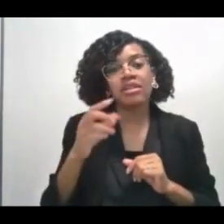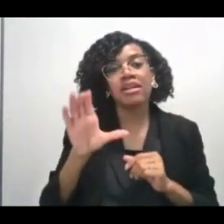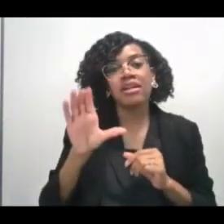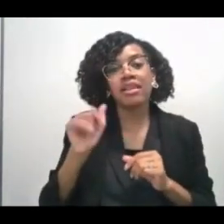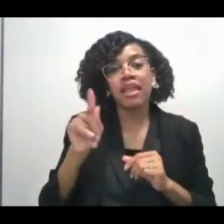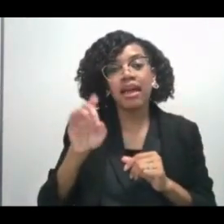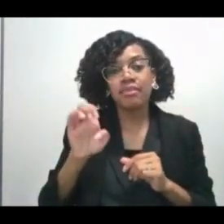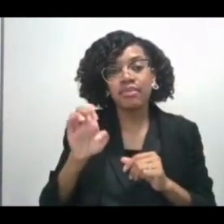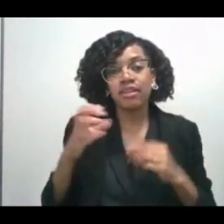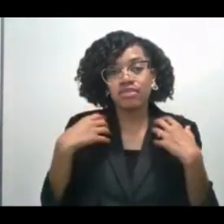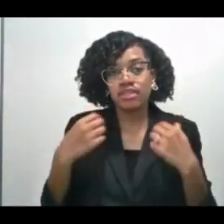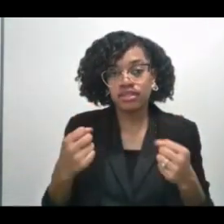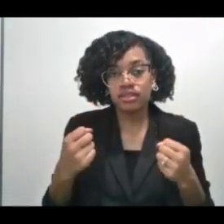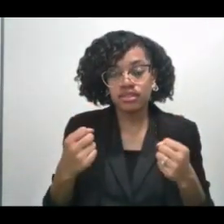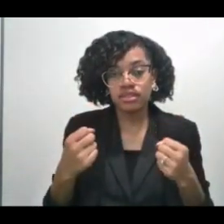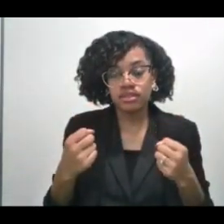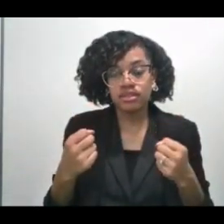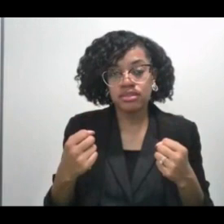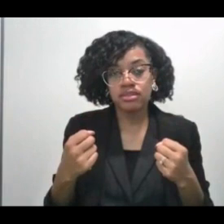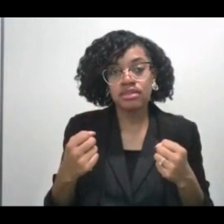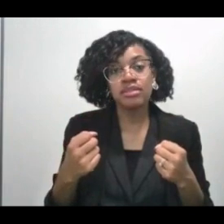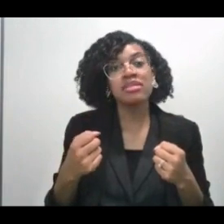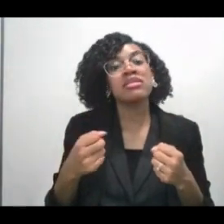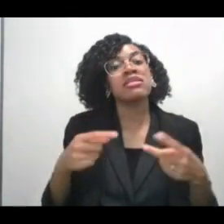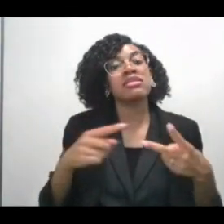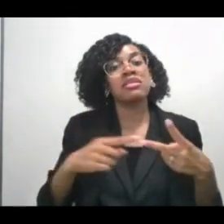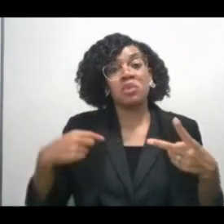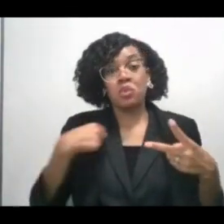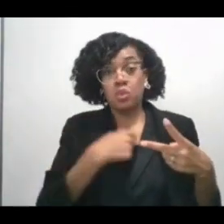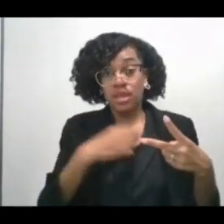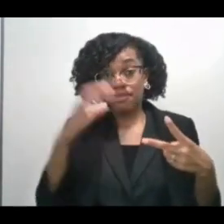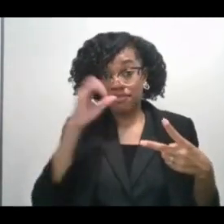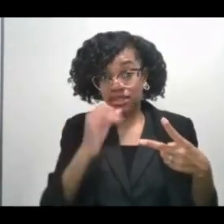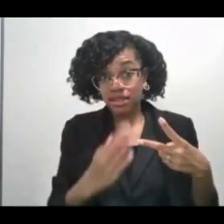important and that you have that solution. We look forward to